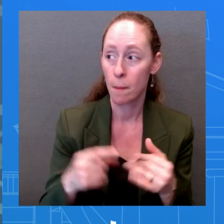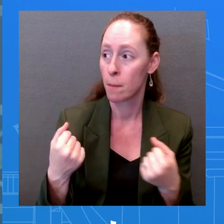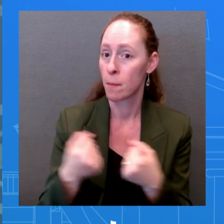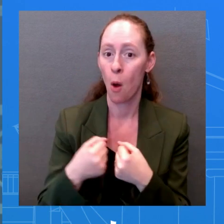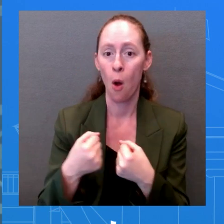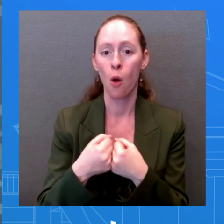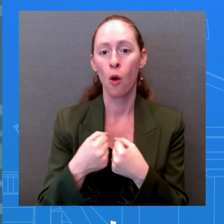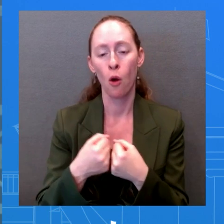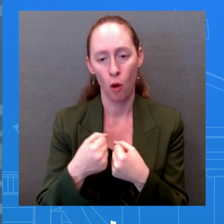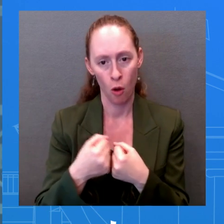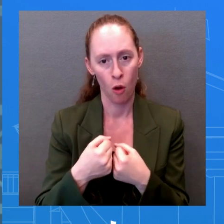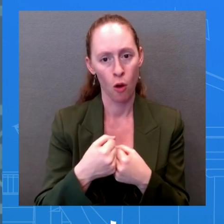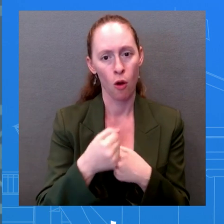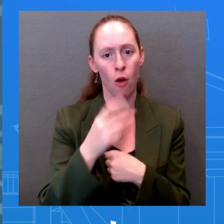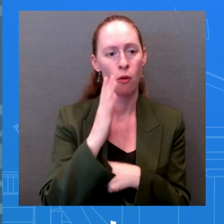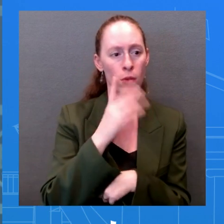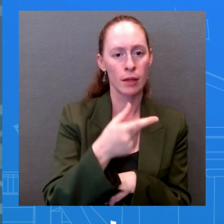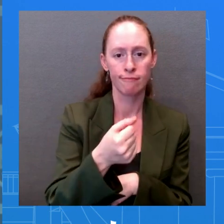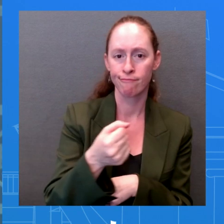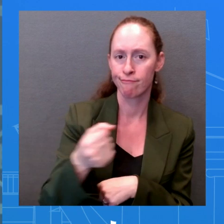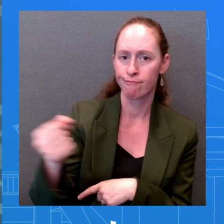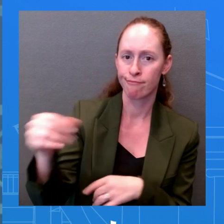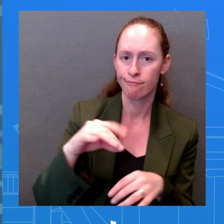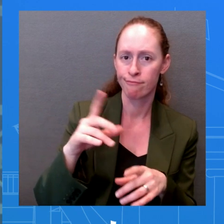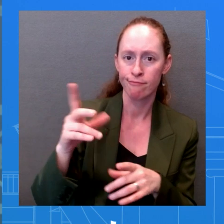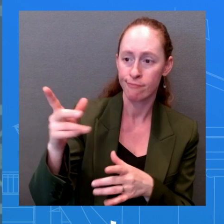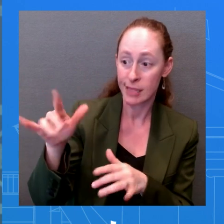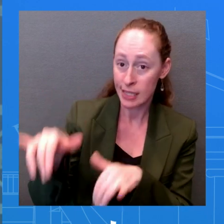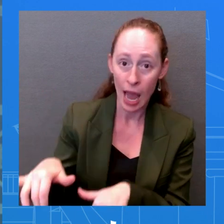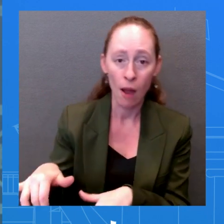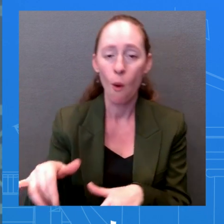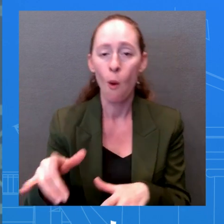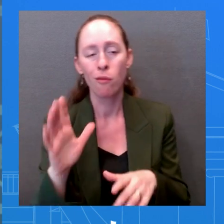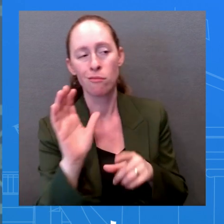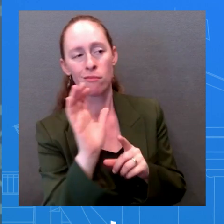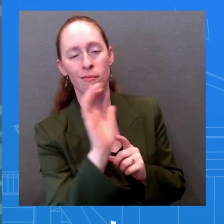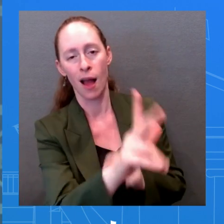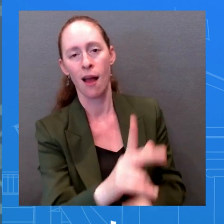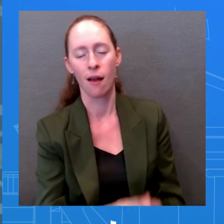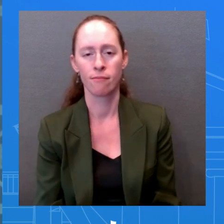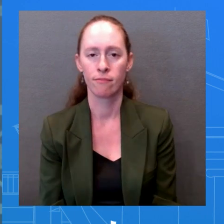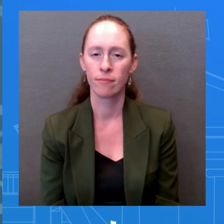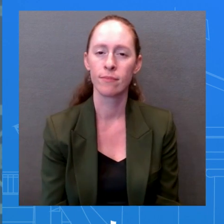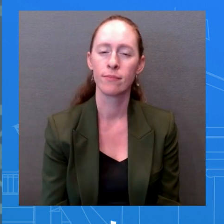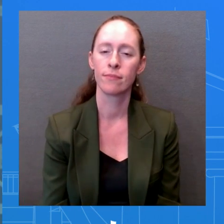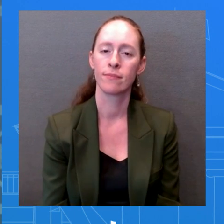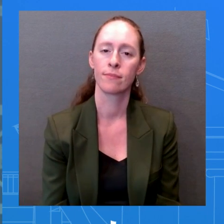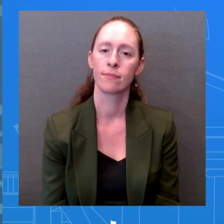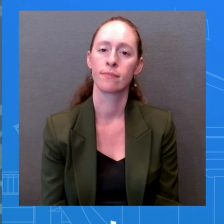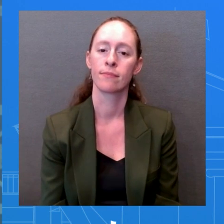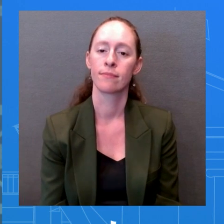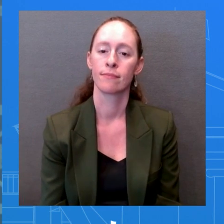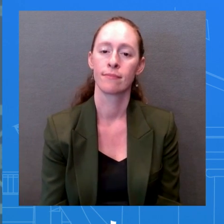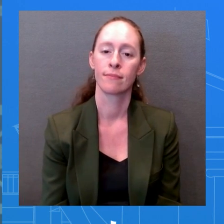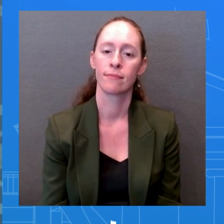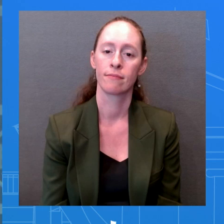And again, the facts are: More individuals encountered at the border will be removed or expelled this year than in any previous year. But that's the work that's --